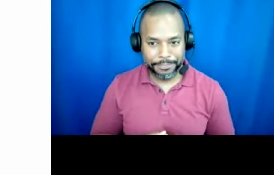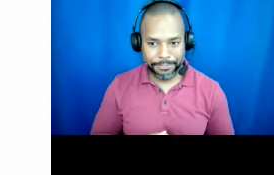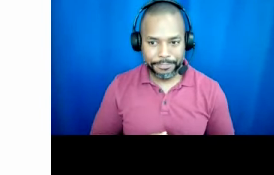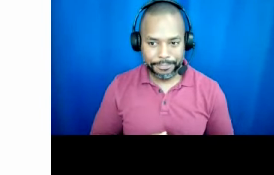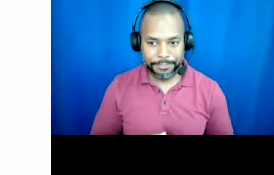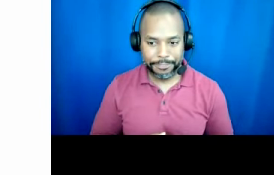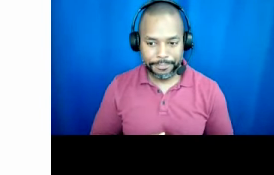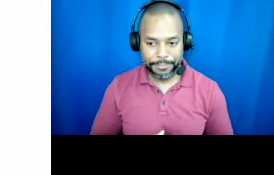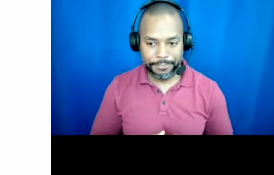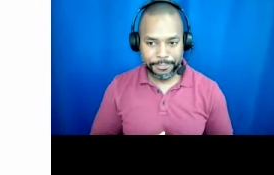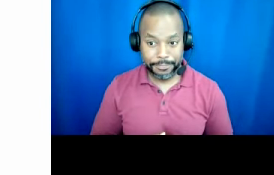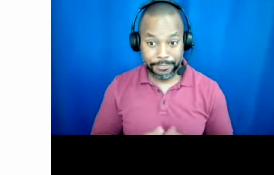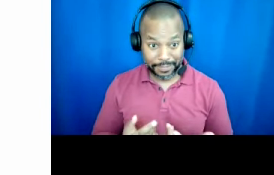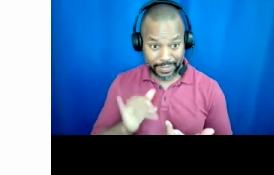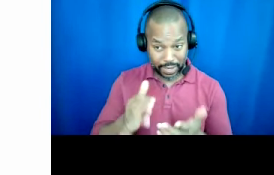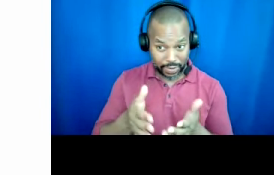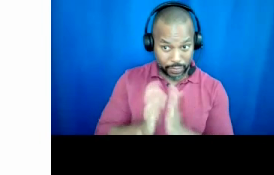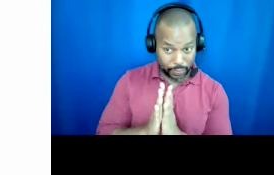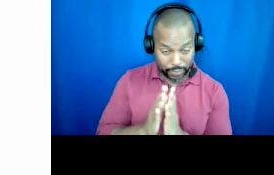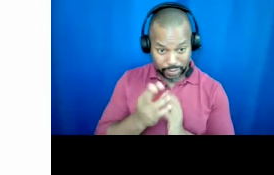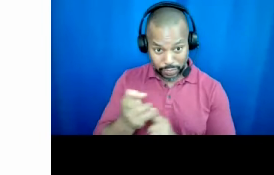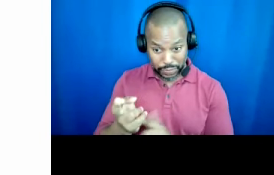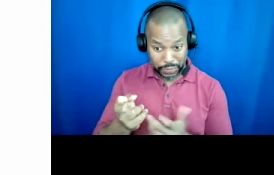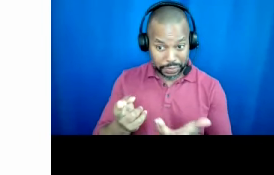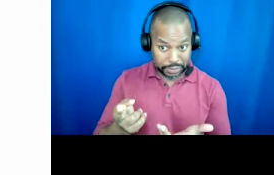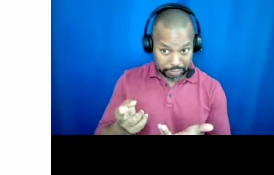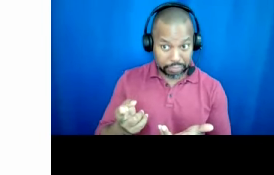have the potential for impact beyond the requesting area?